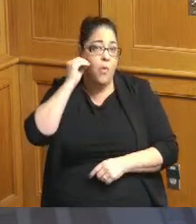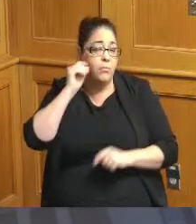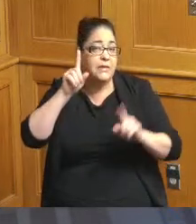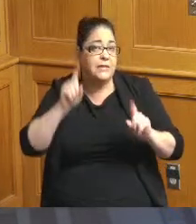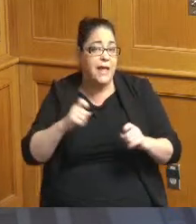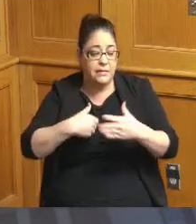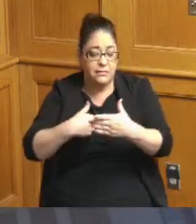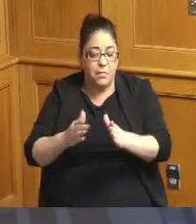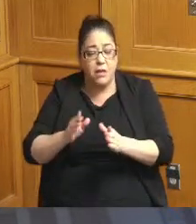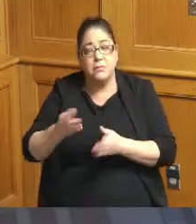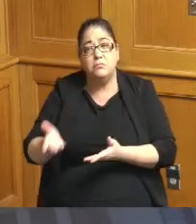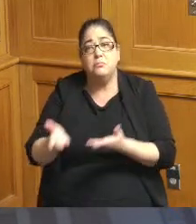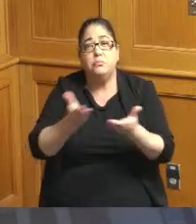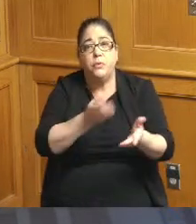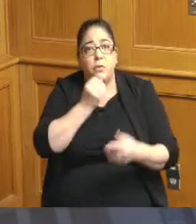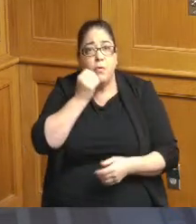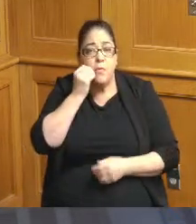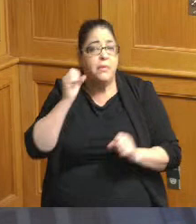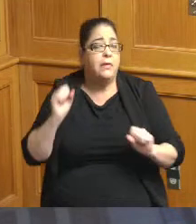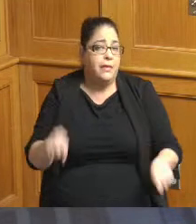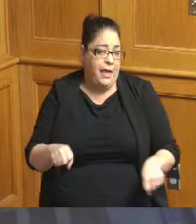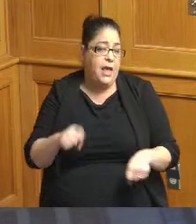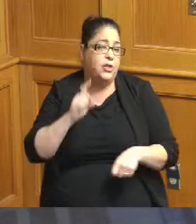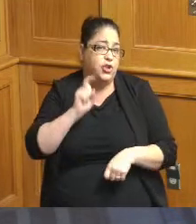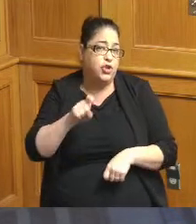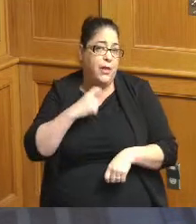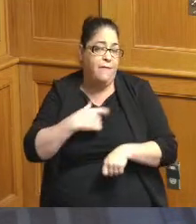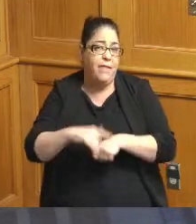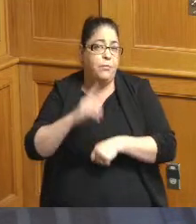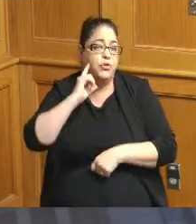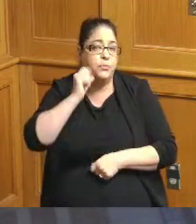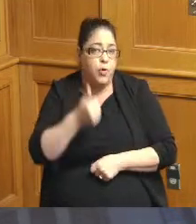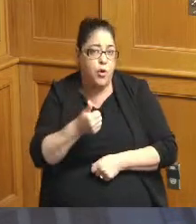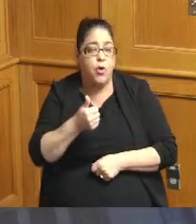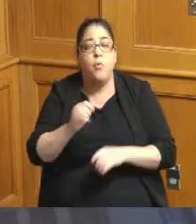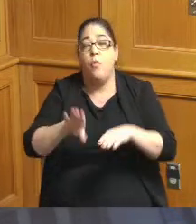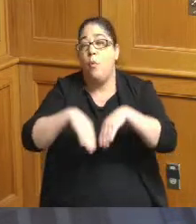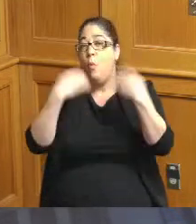somebody wants to pick up one we should have those available tomorrow it is open to the public public